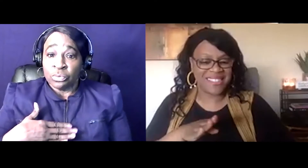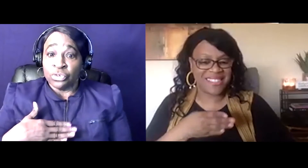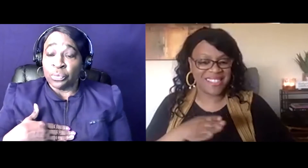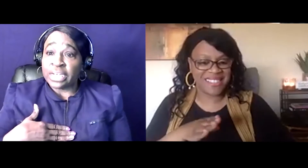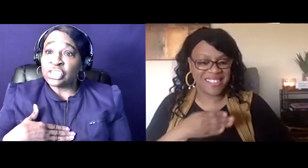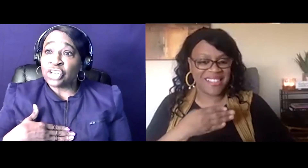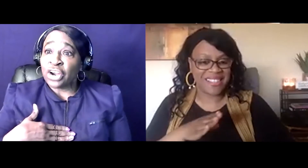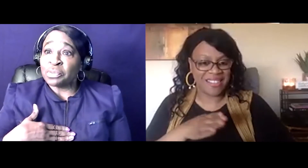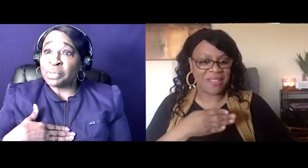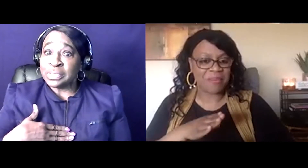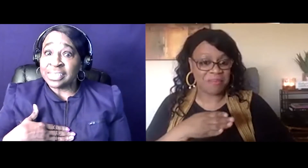You're ready to start the music.